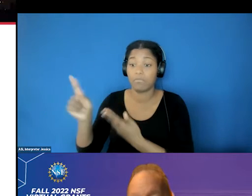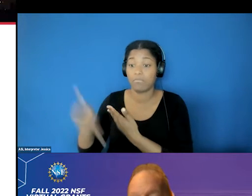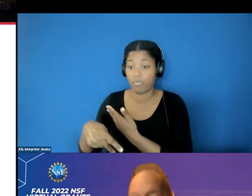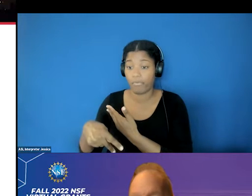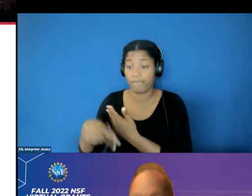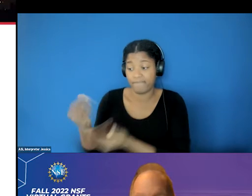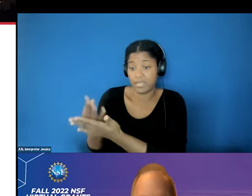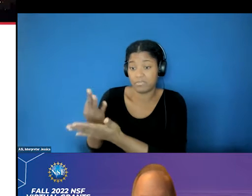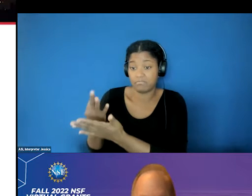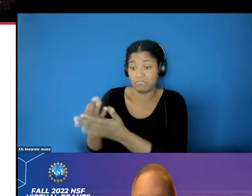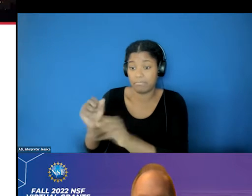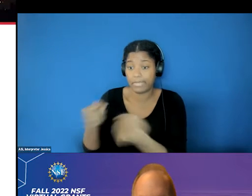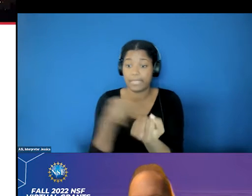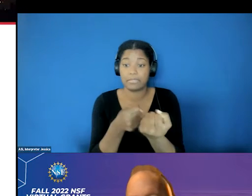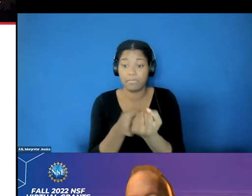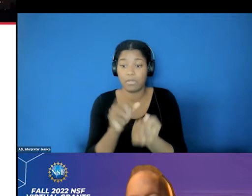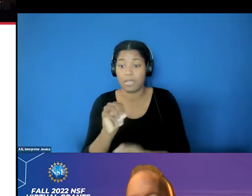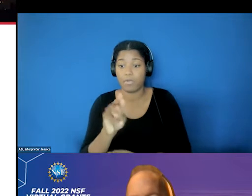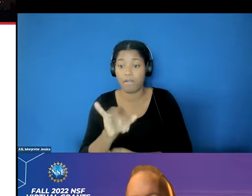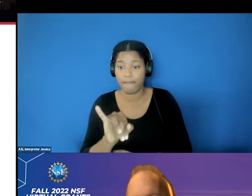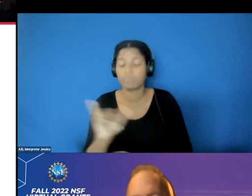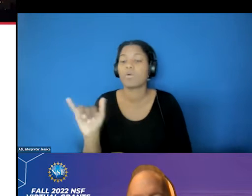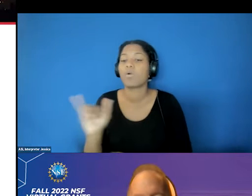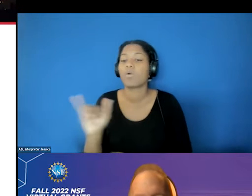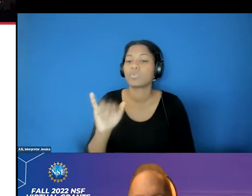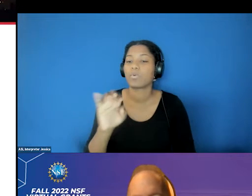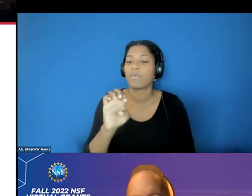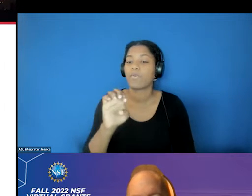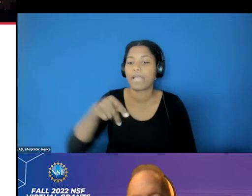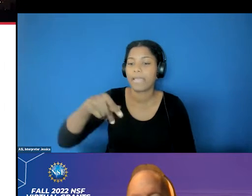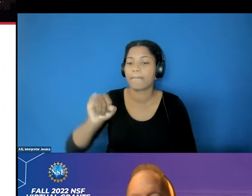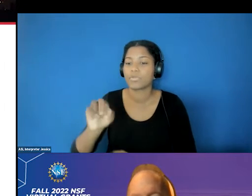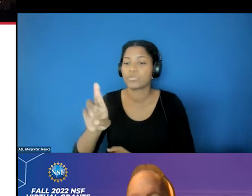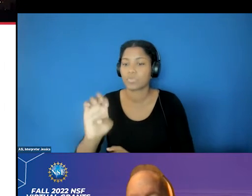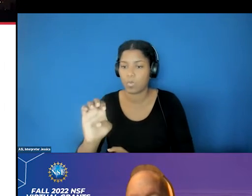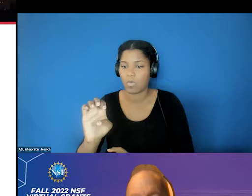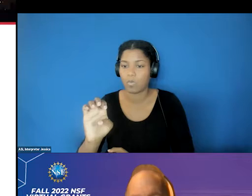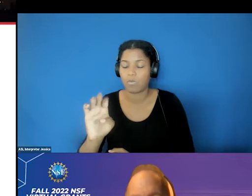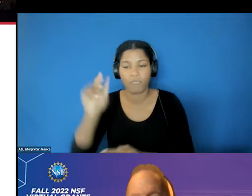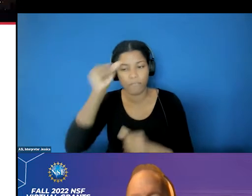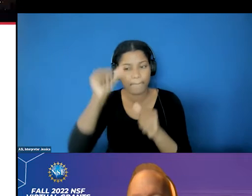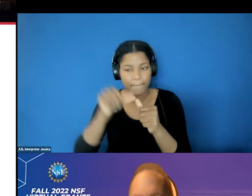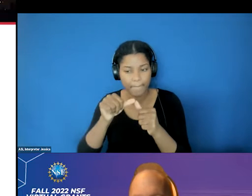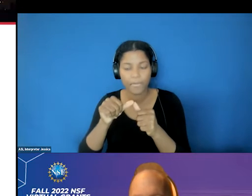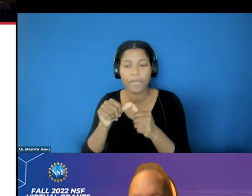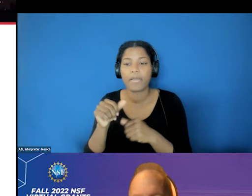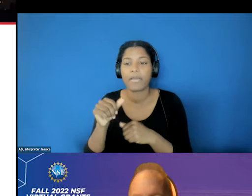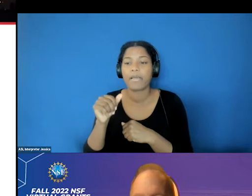and EPSCoR also contributes money. So, when I mentioned there's a comparable success rate by divisions,